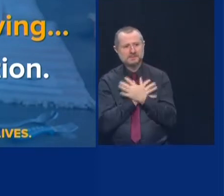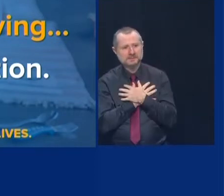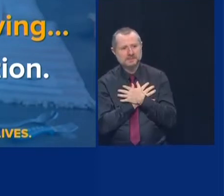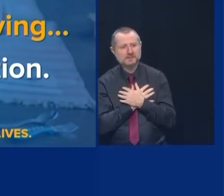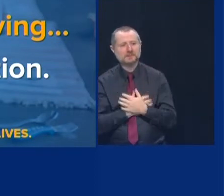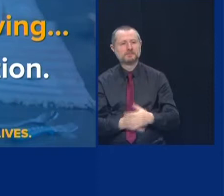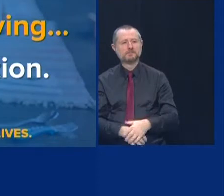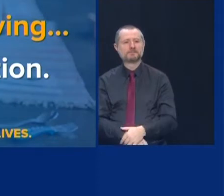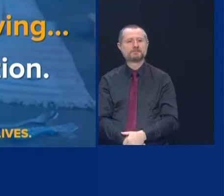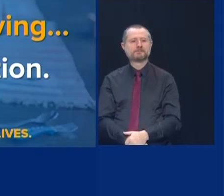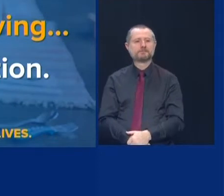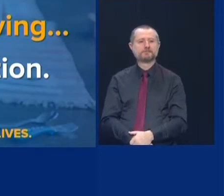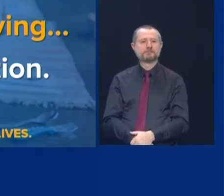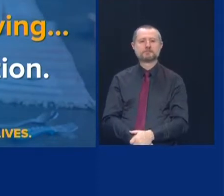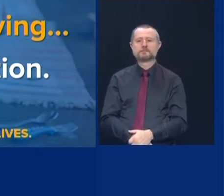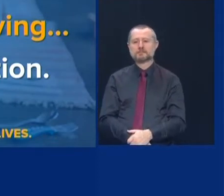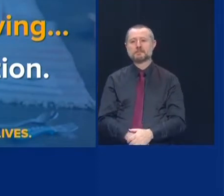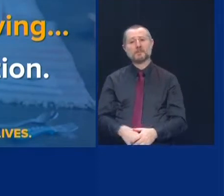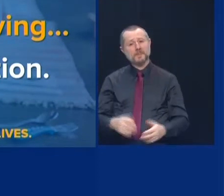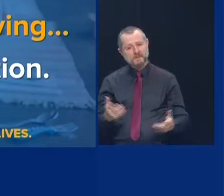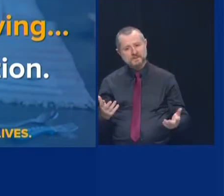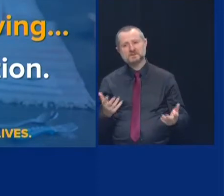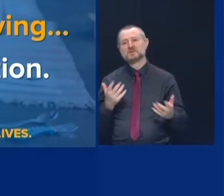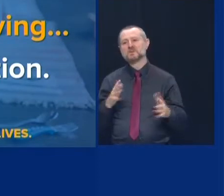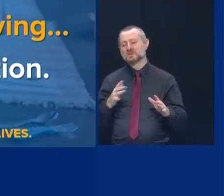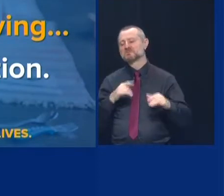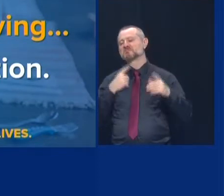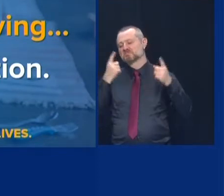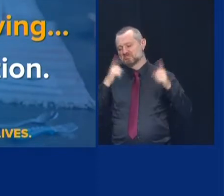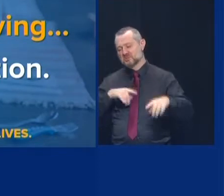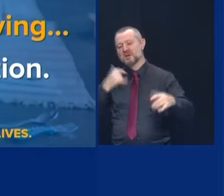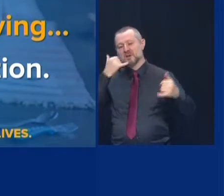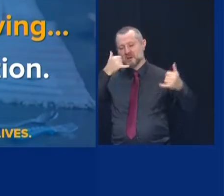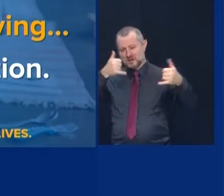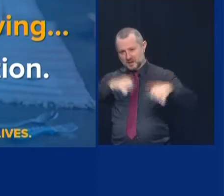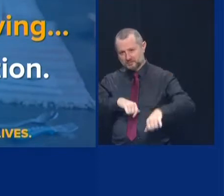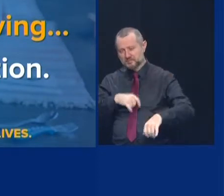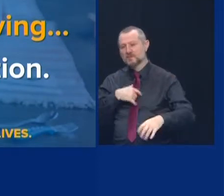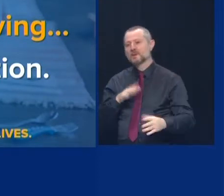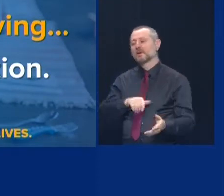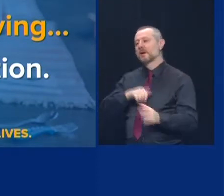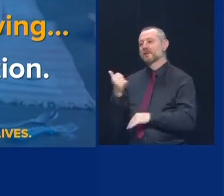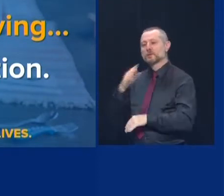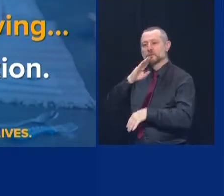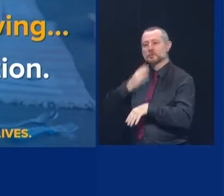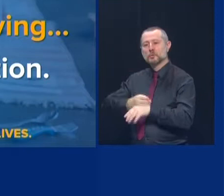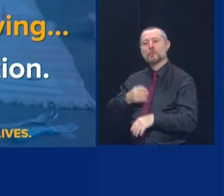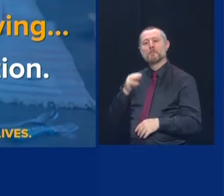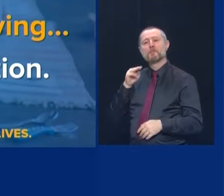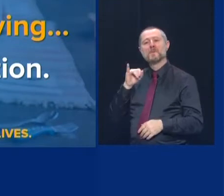YOU FEEL -- YOU FEEL PAIN WORSE THAN THEY FEEL PAIN.